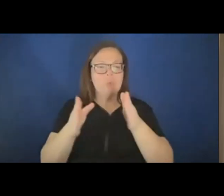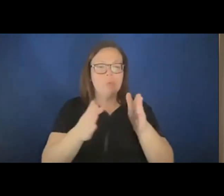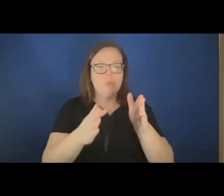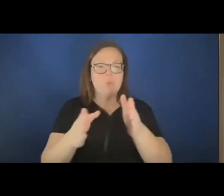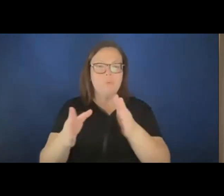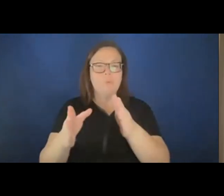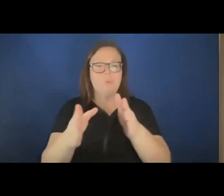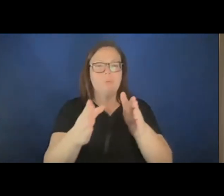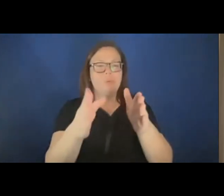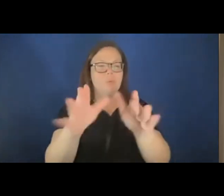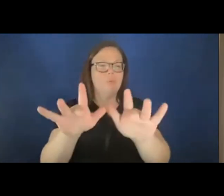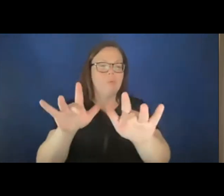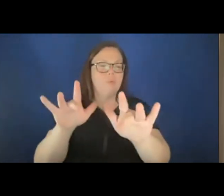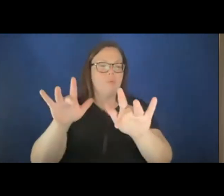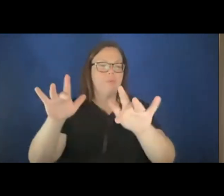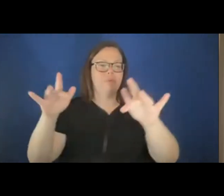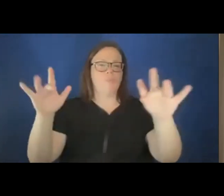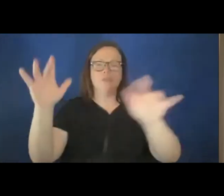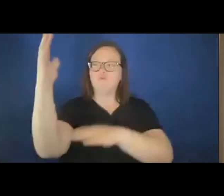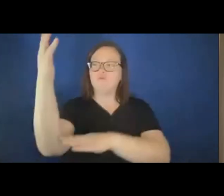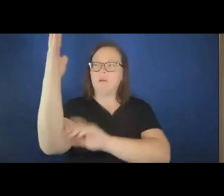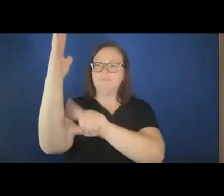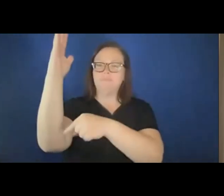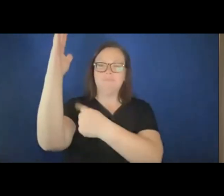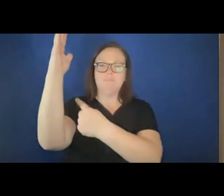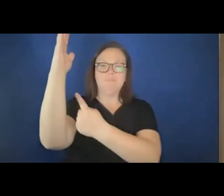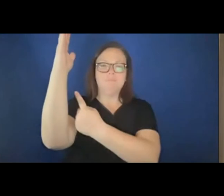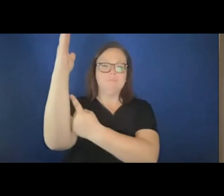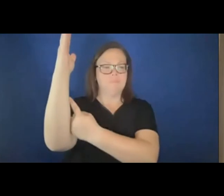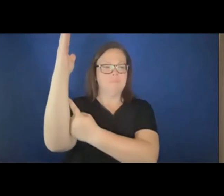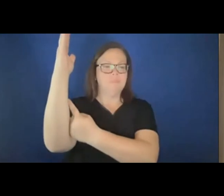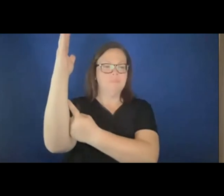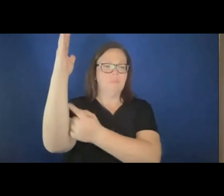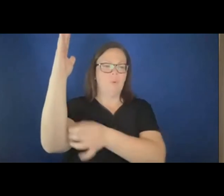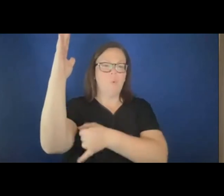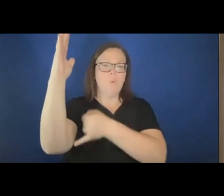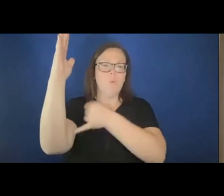A redwood tree stood alone with its lean and lit body unable to follow the